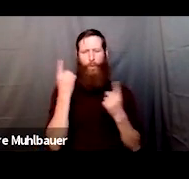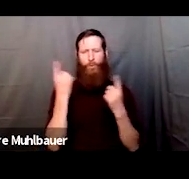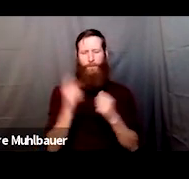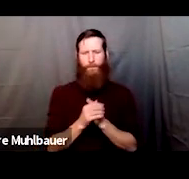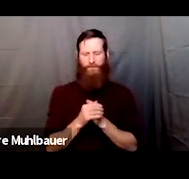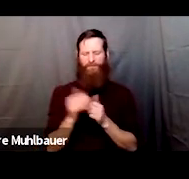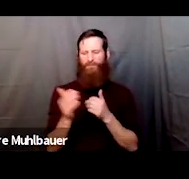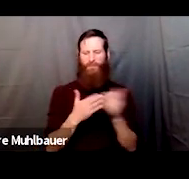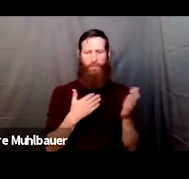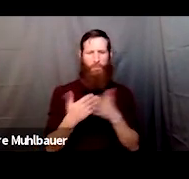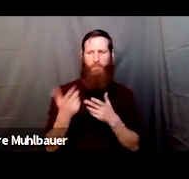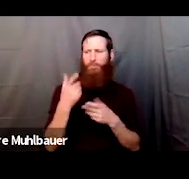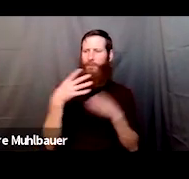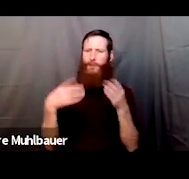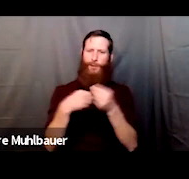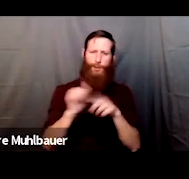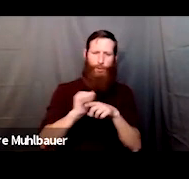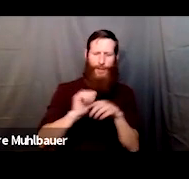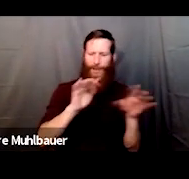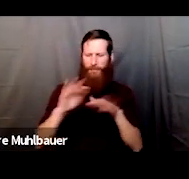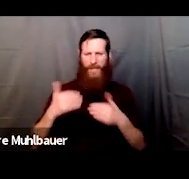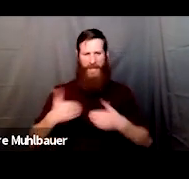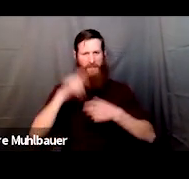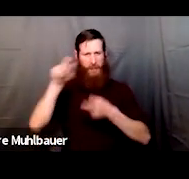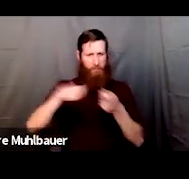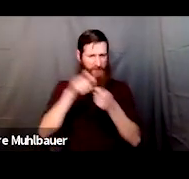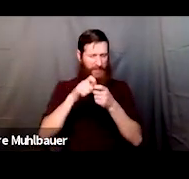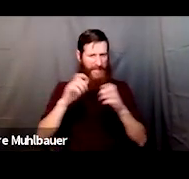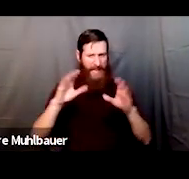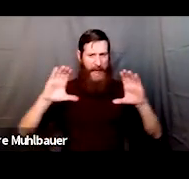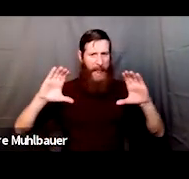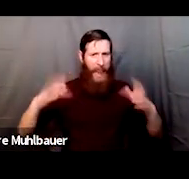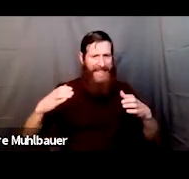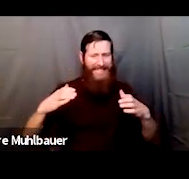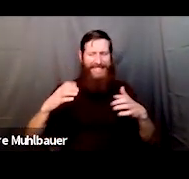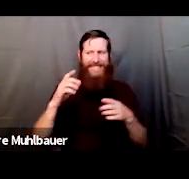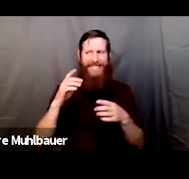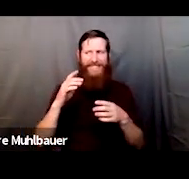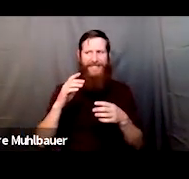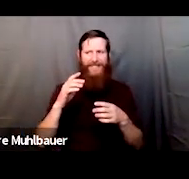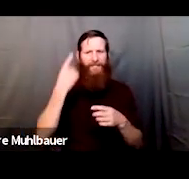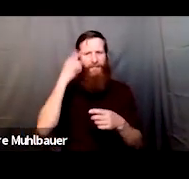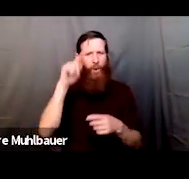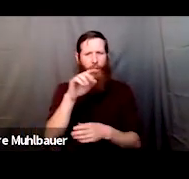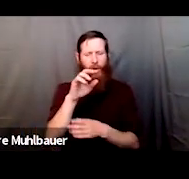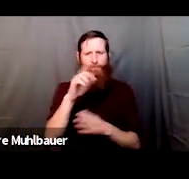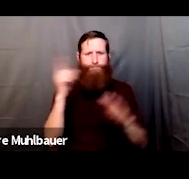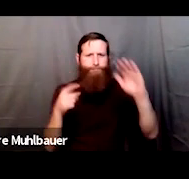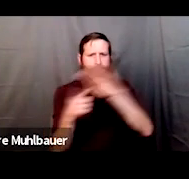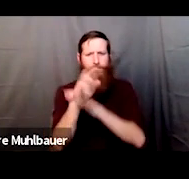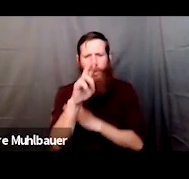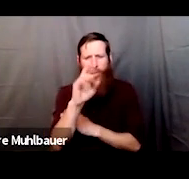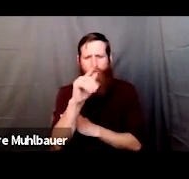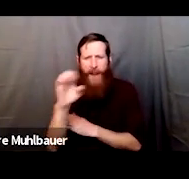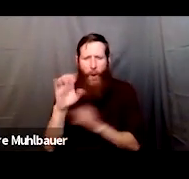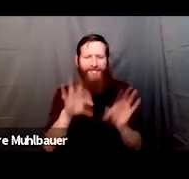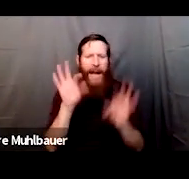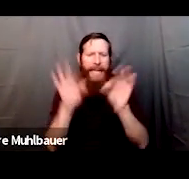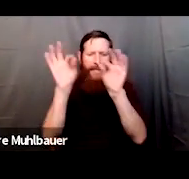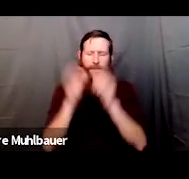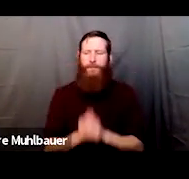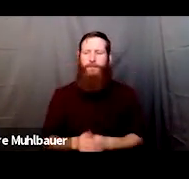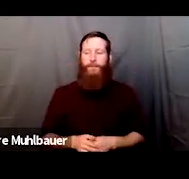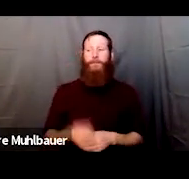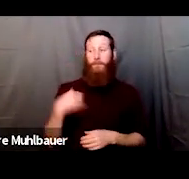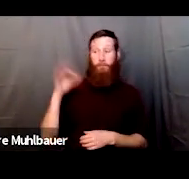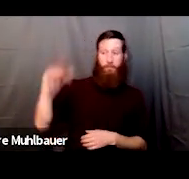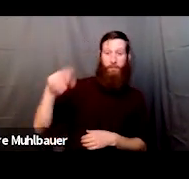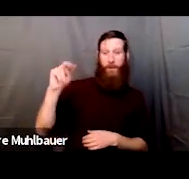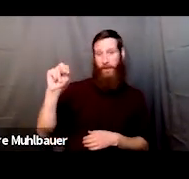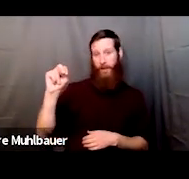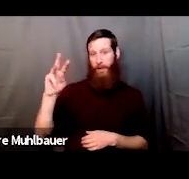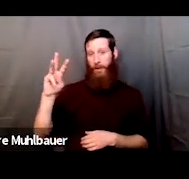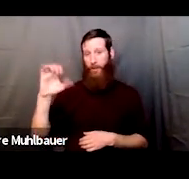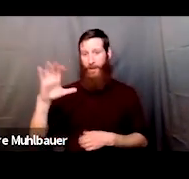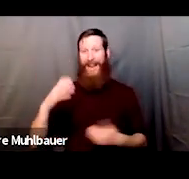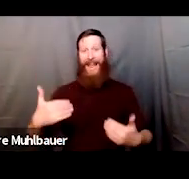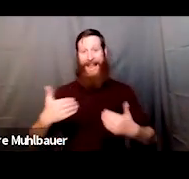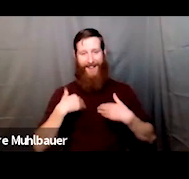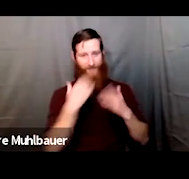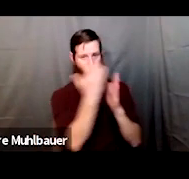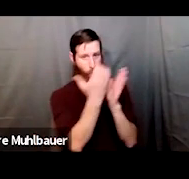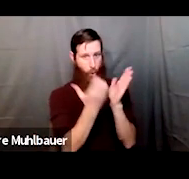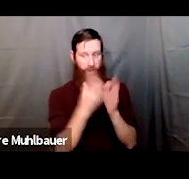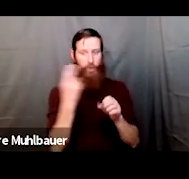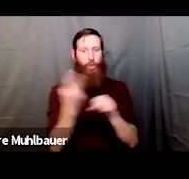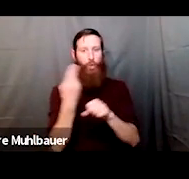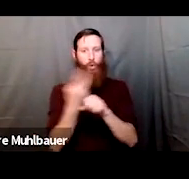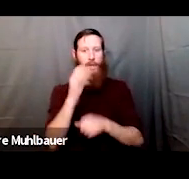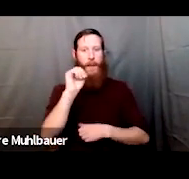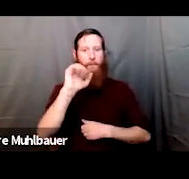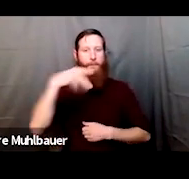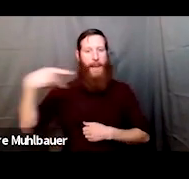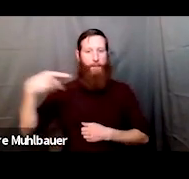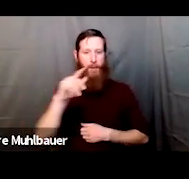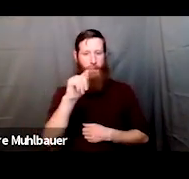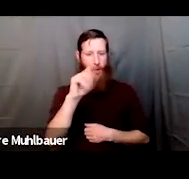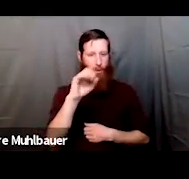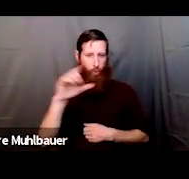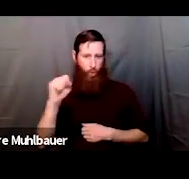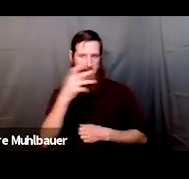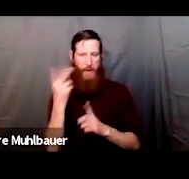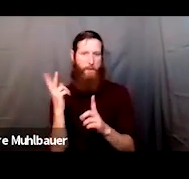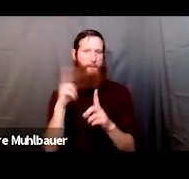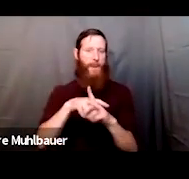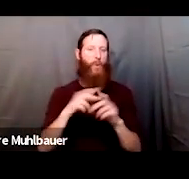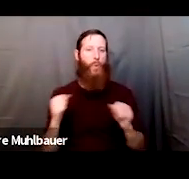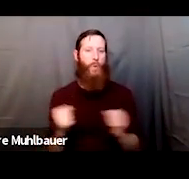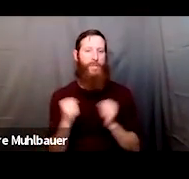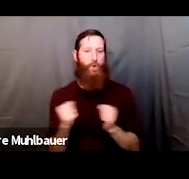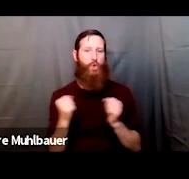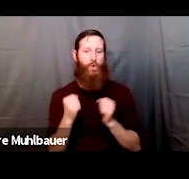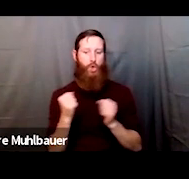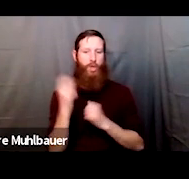Question: Regardless of additional training, if there are specific classes about route finding. Answer: NWAC actually has a course on using mapping tools and applying that to wintertime travel.